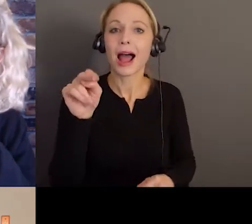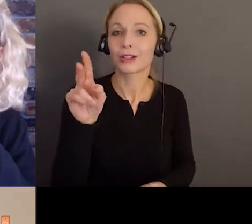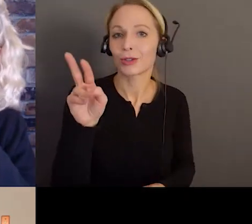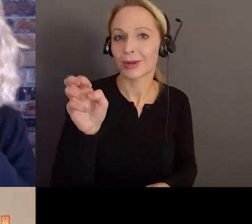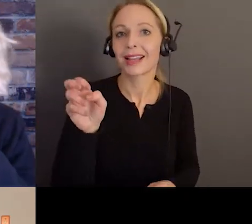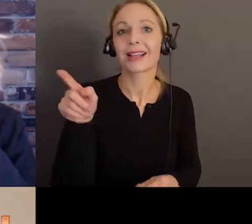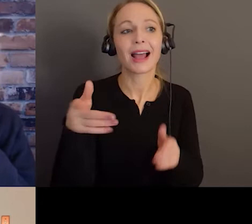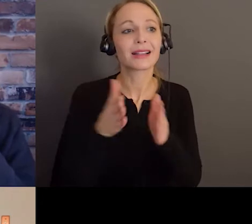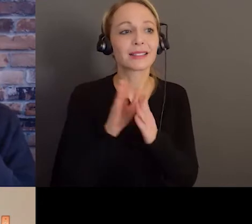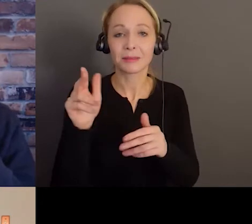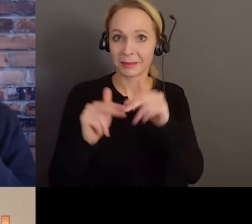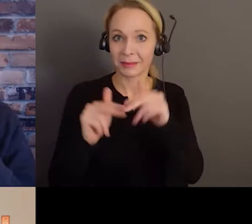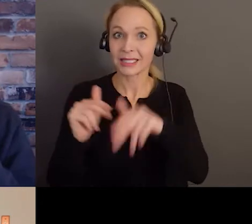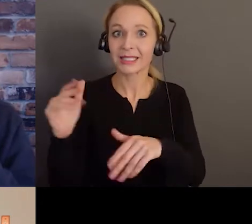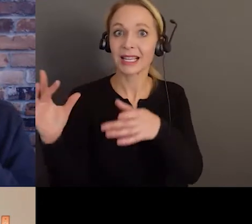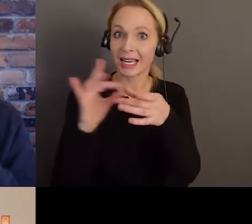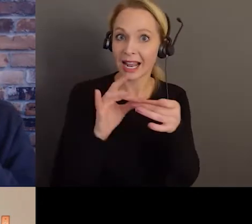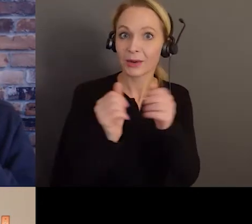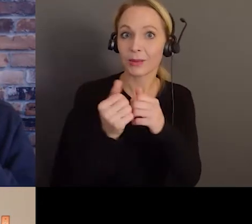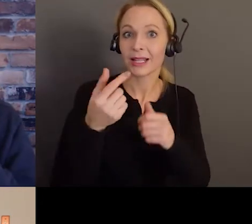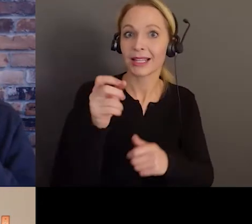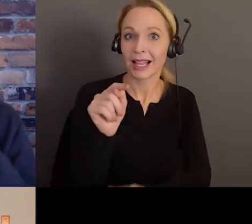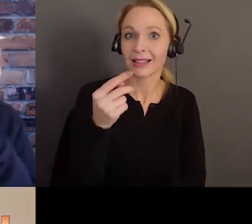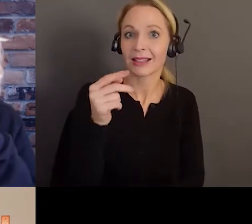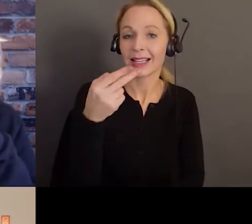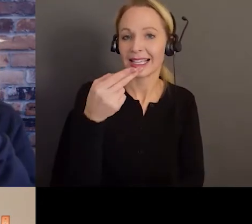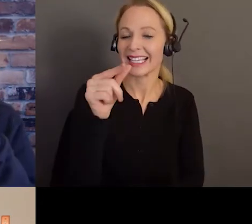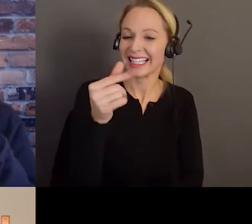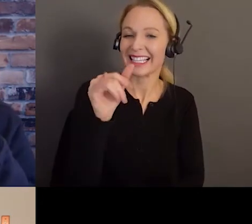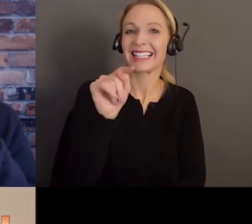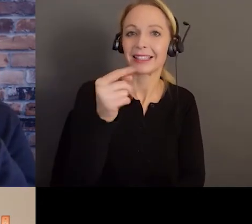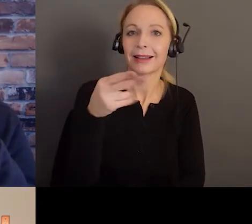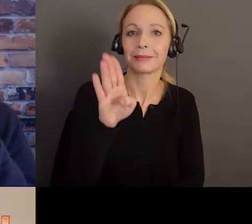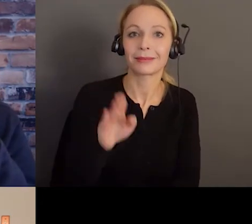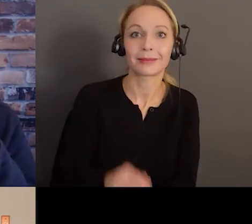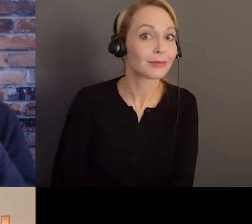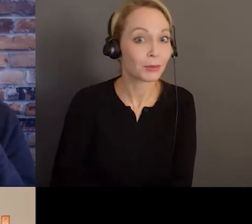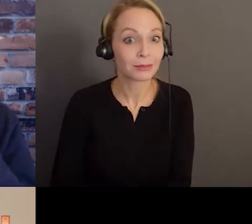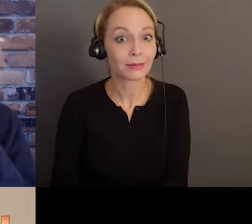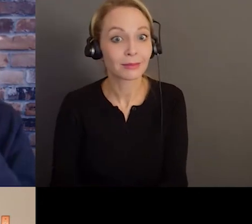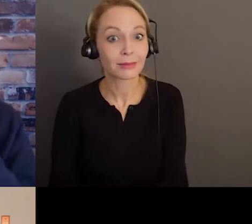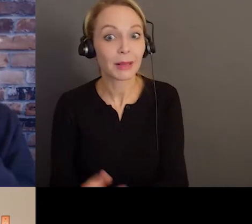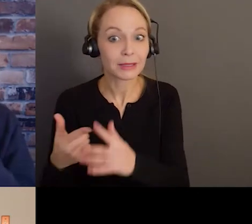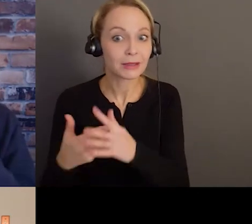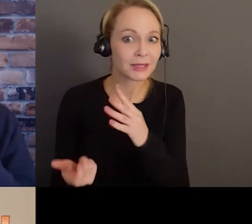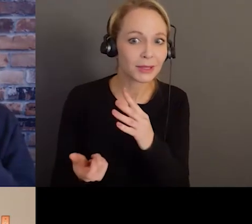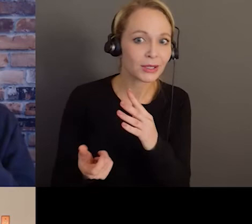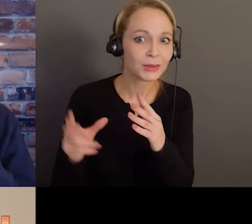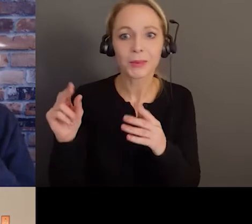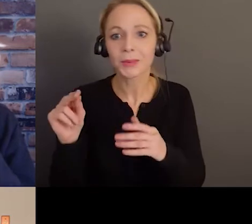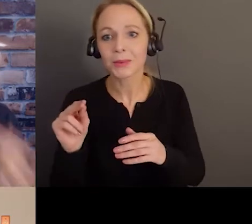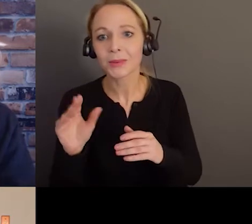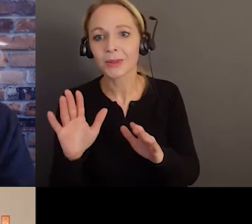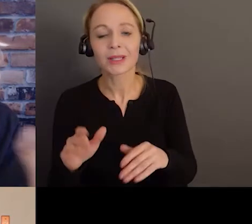DO BUILDS CONNECT WITH GET-HUB? YEAH -- I'LL TAKE THIS ONE.